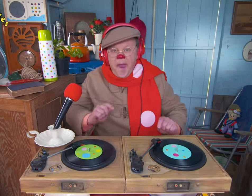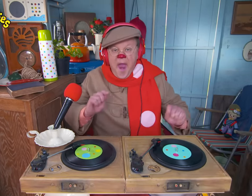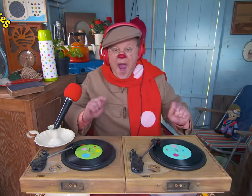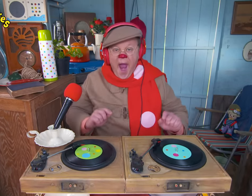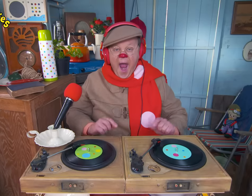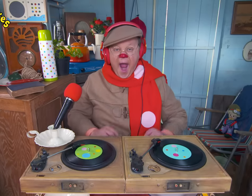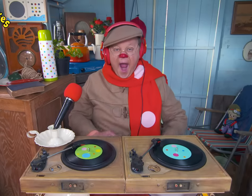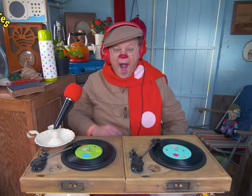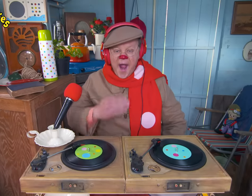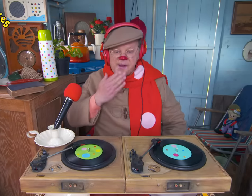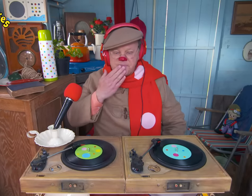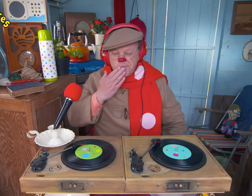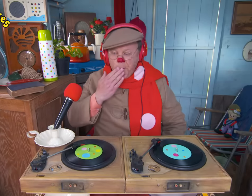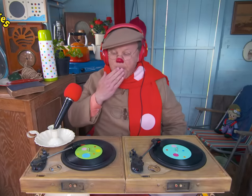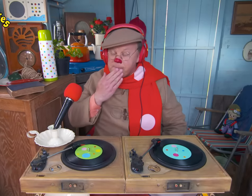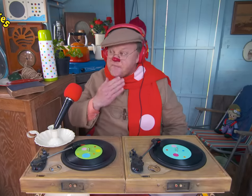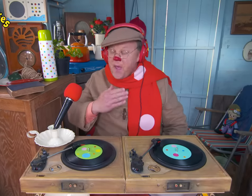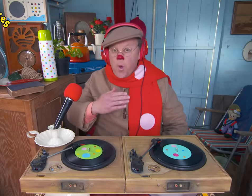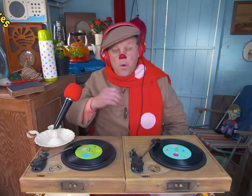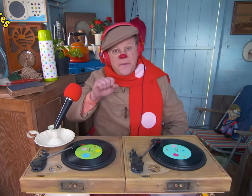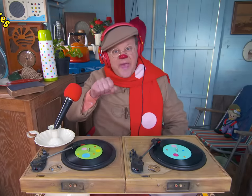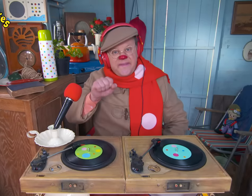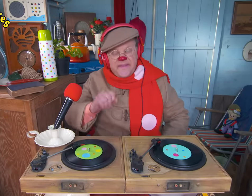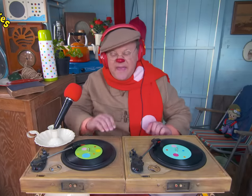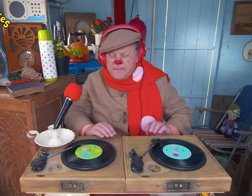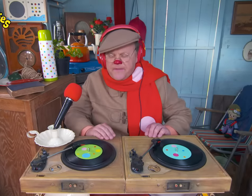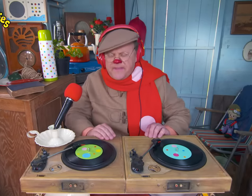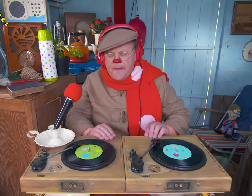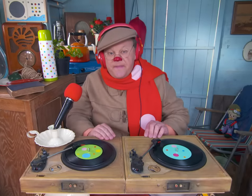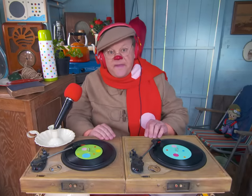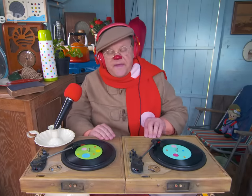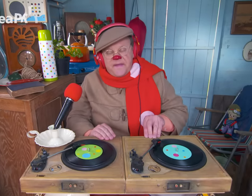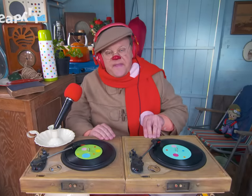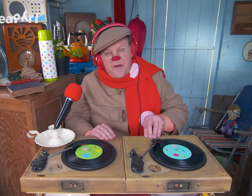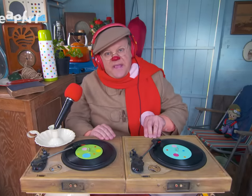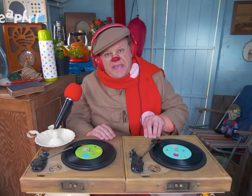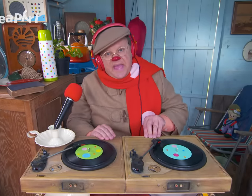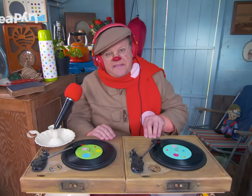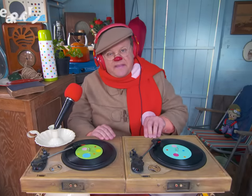lovely music grandad tumble well yes it is but um the only thing is it